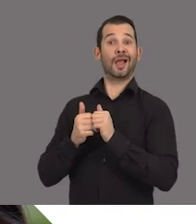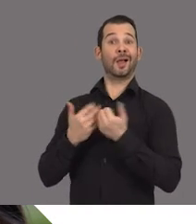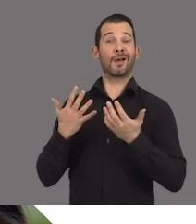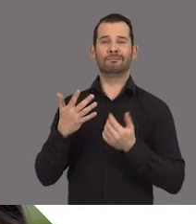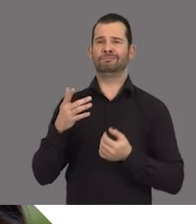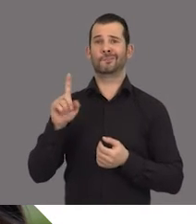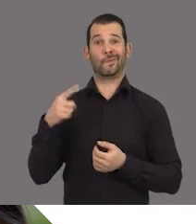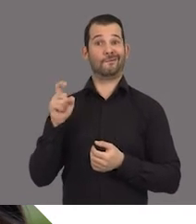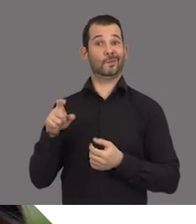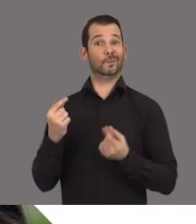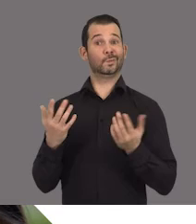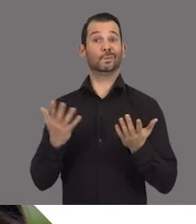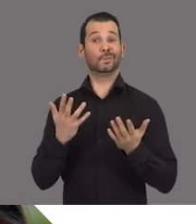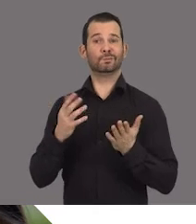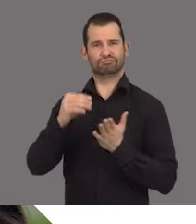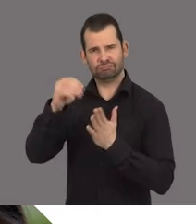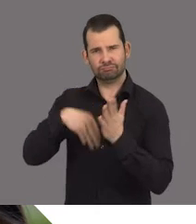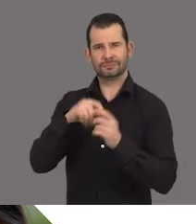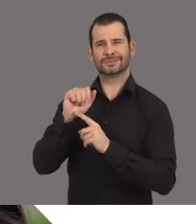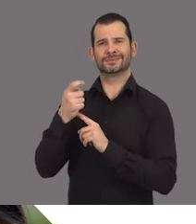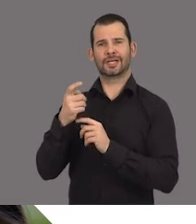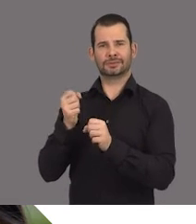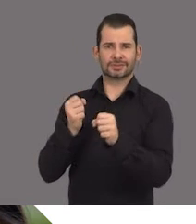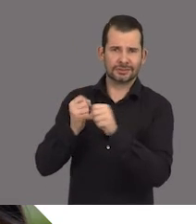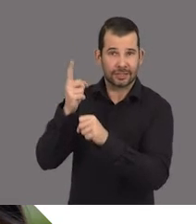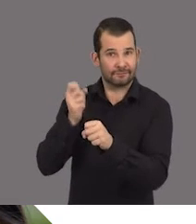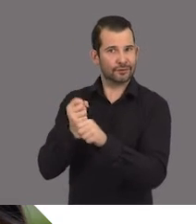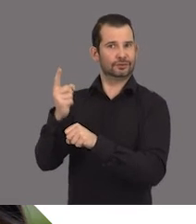no income to report, or tax-exempt income.